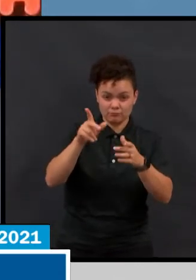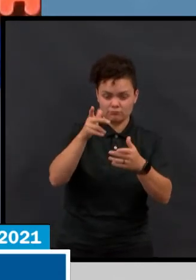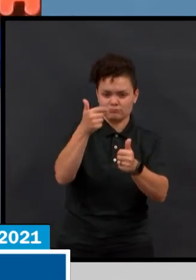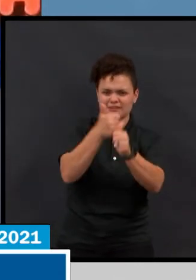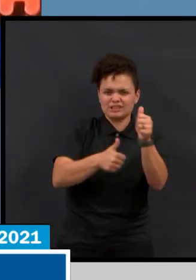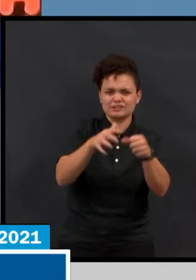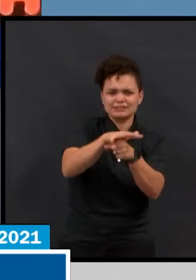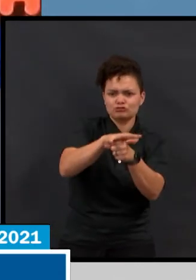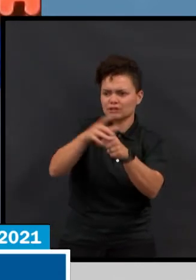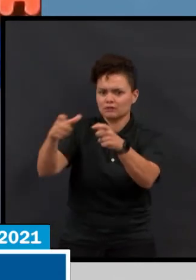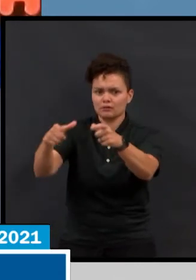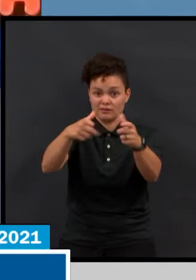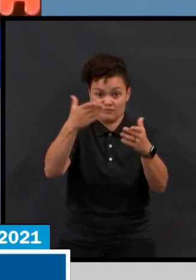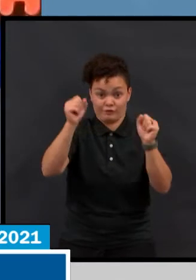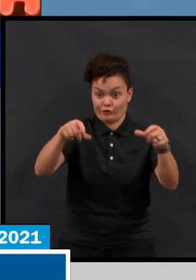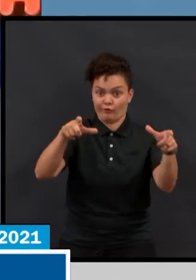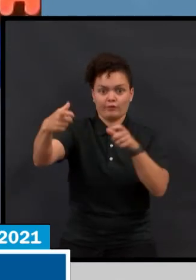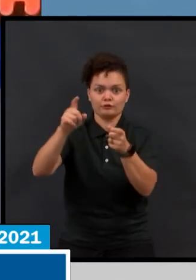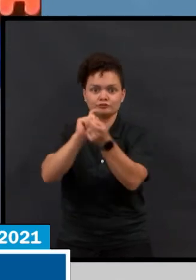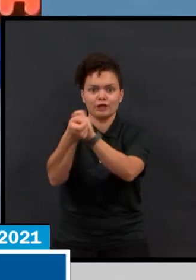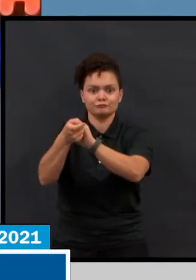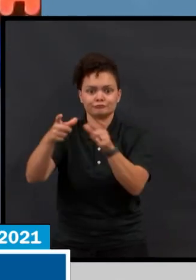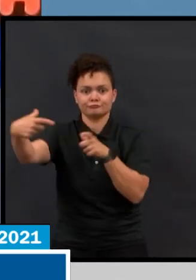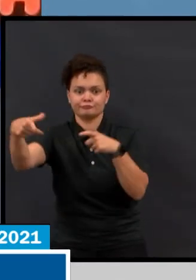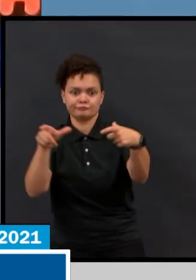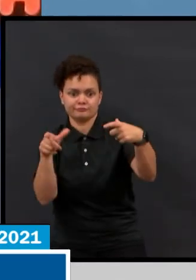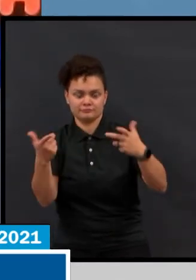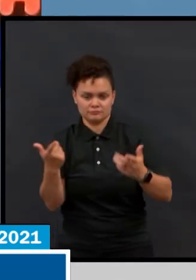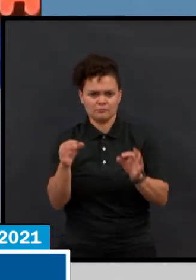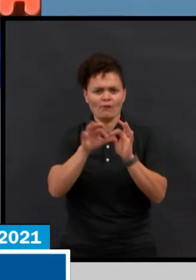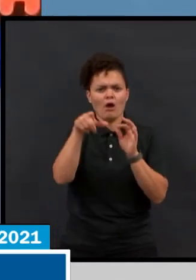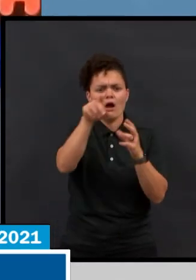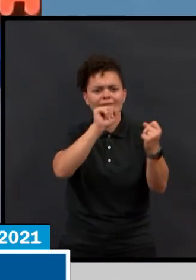get input and feedback from you as community member members as we start that process